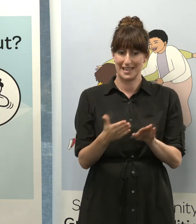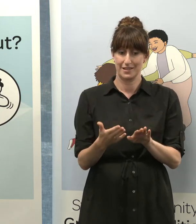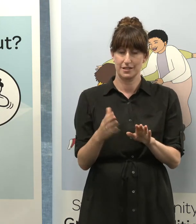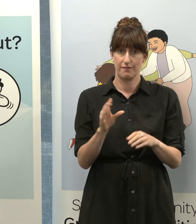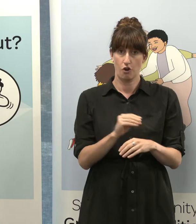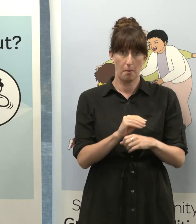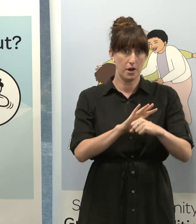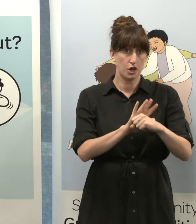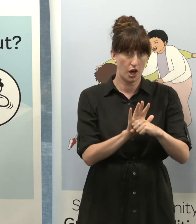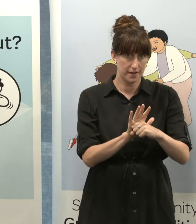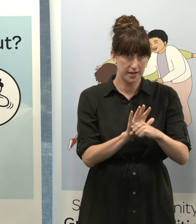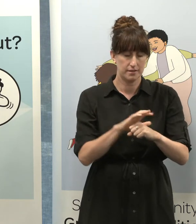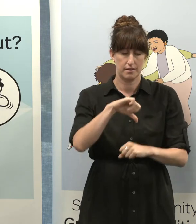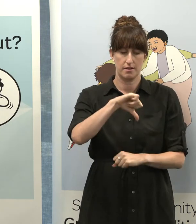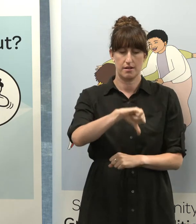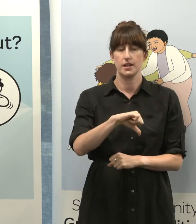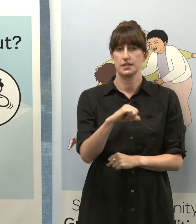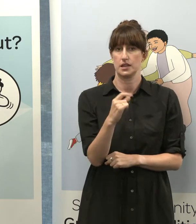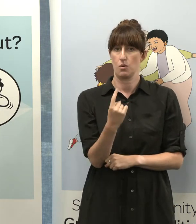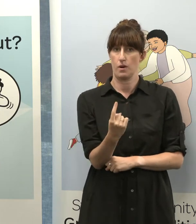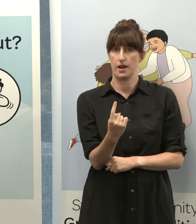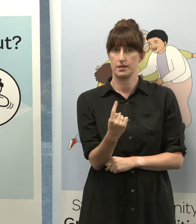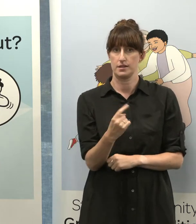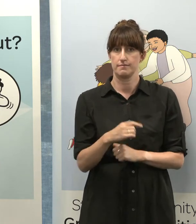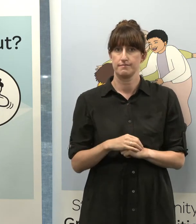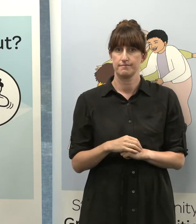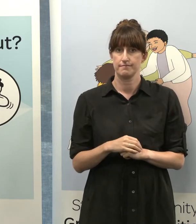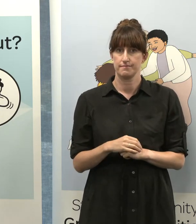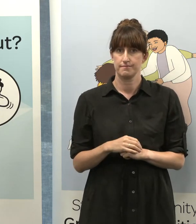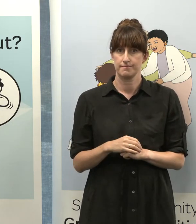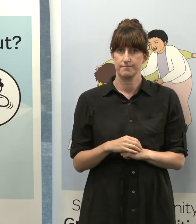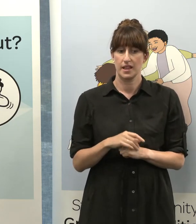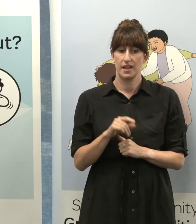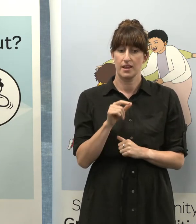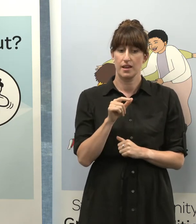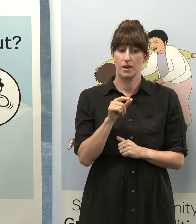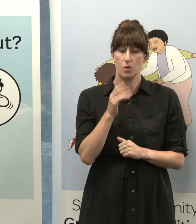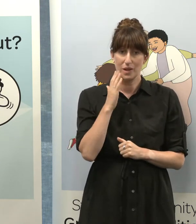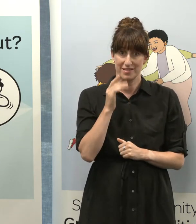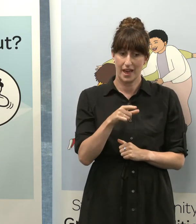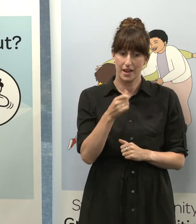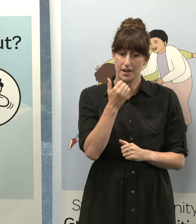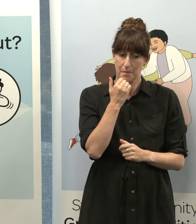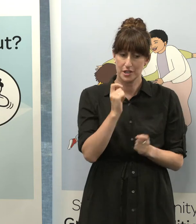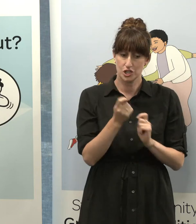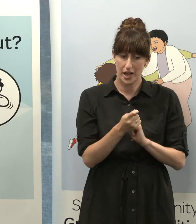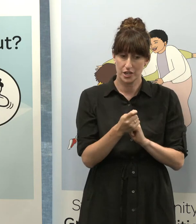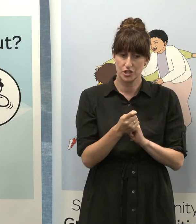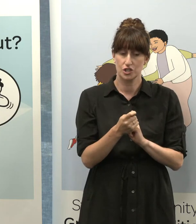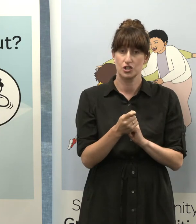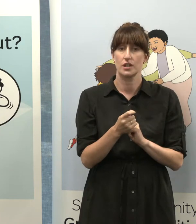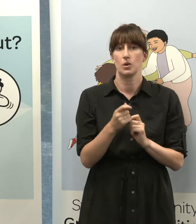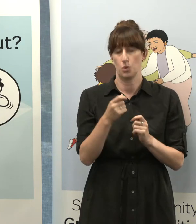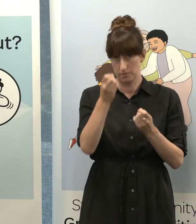So our total deaths announced now that we believe our COVID-